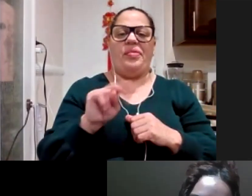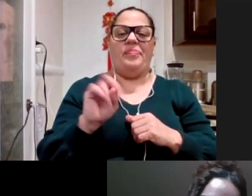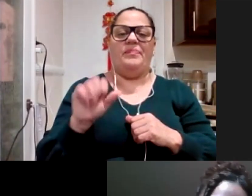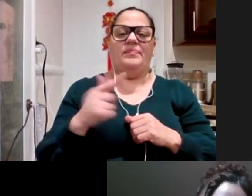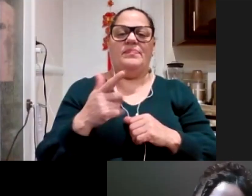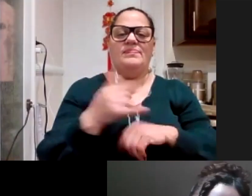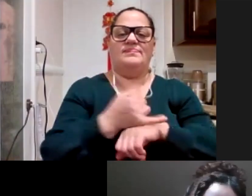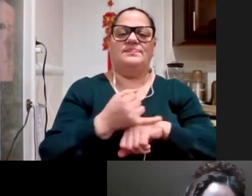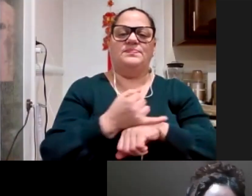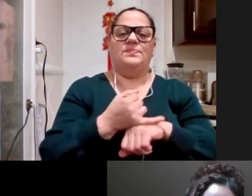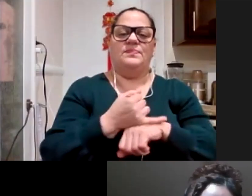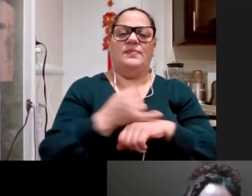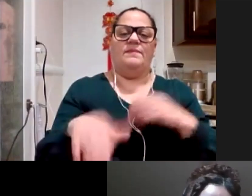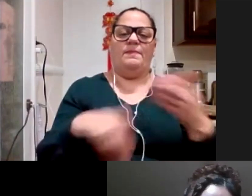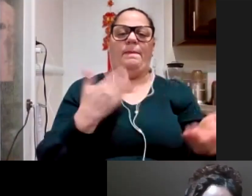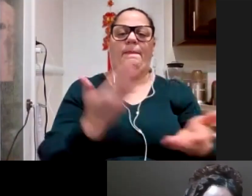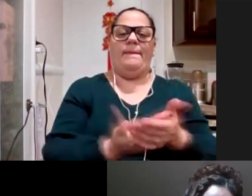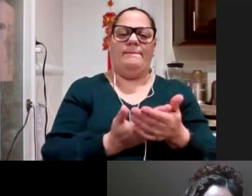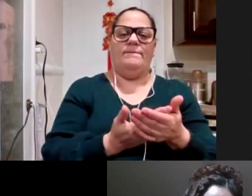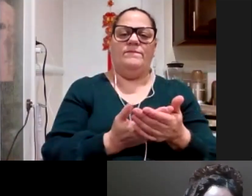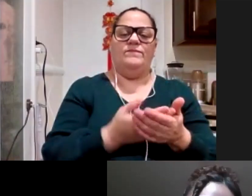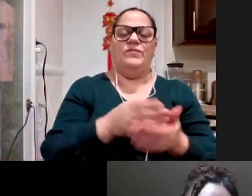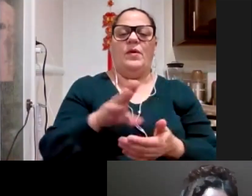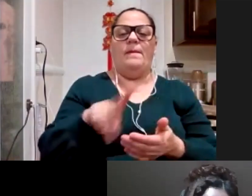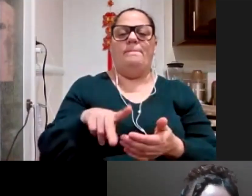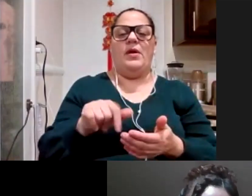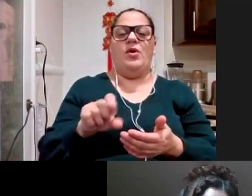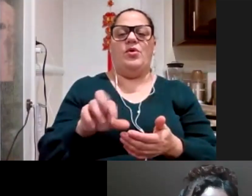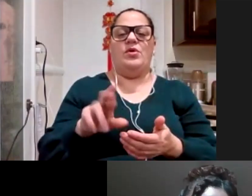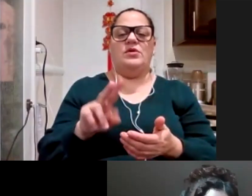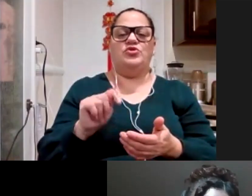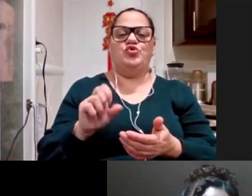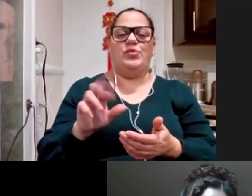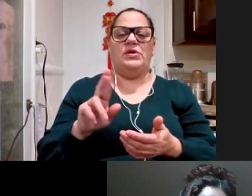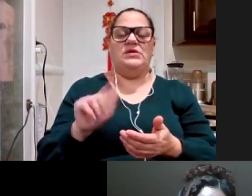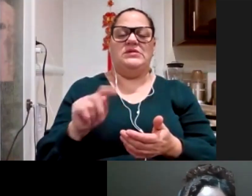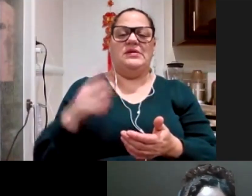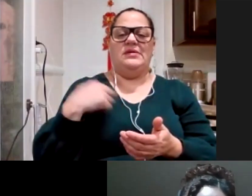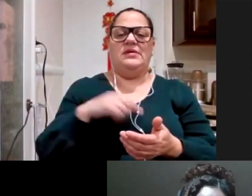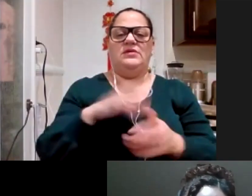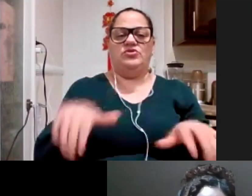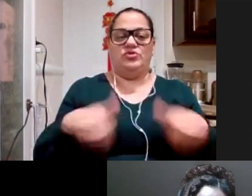we're a destination for paratransit, but um it's it's a challenge. It's not like being